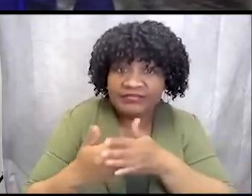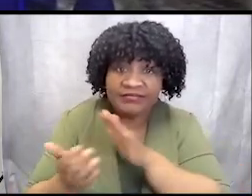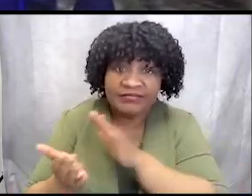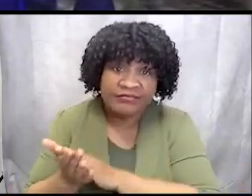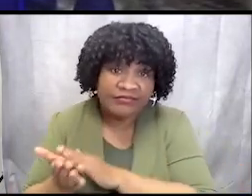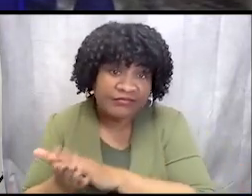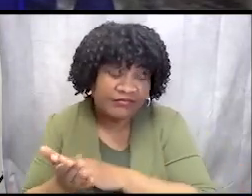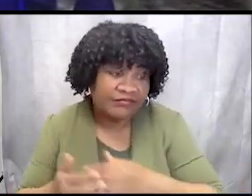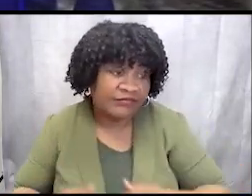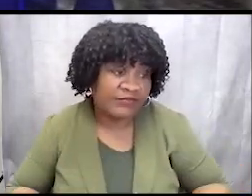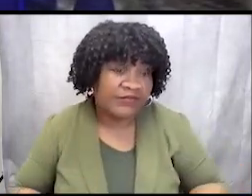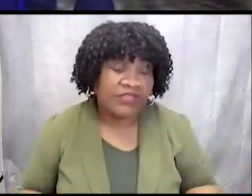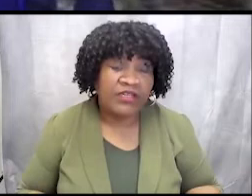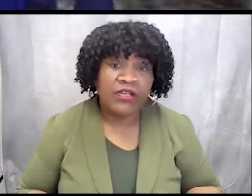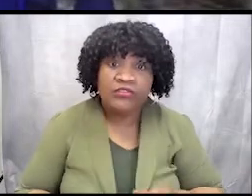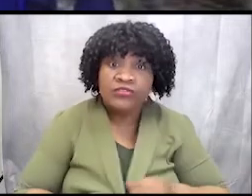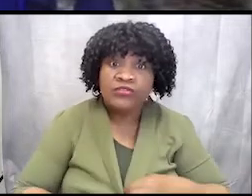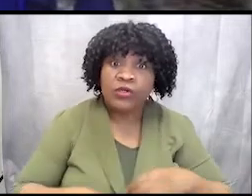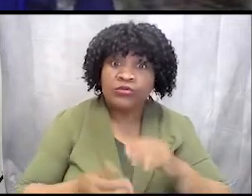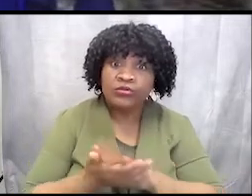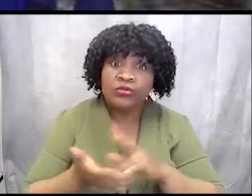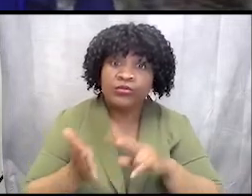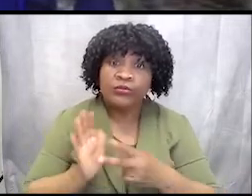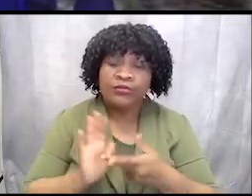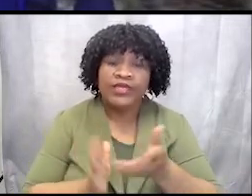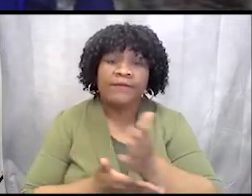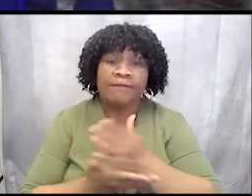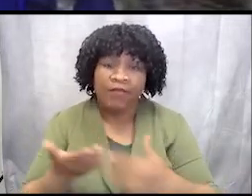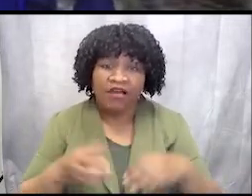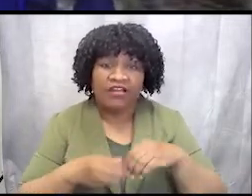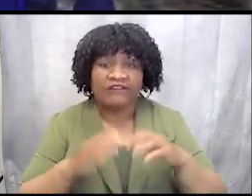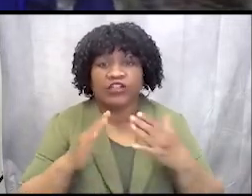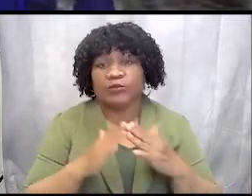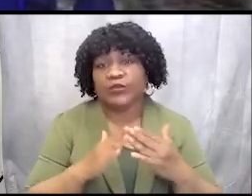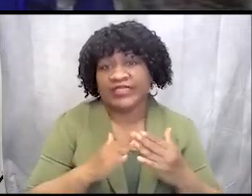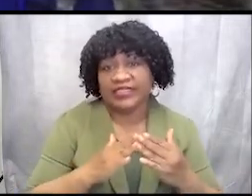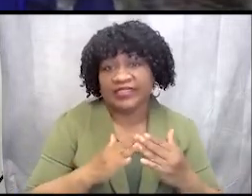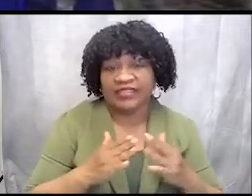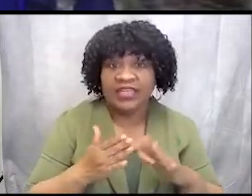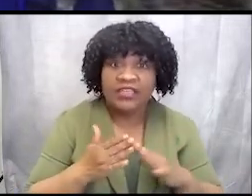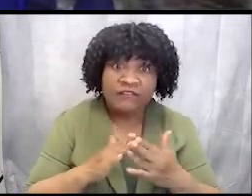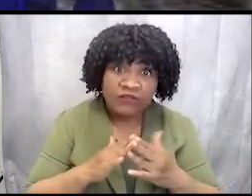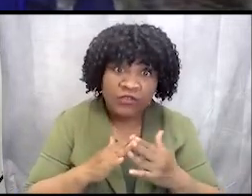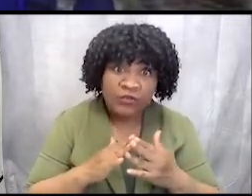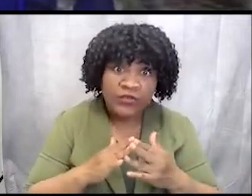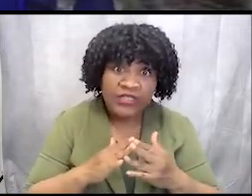Schools are part of communities and community voices should matter.